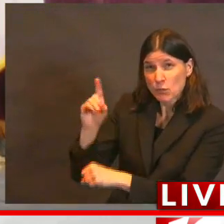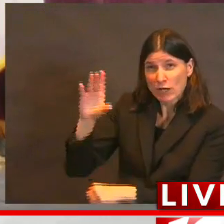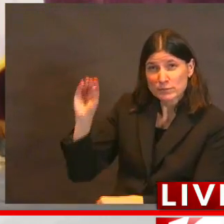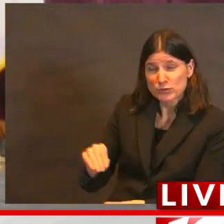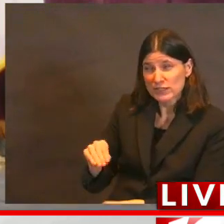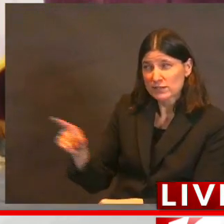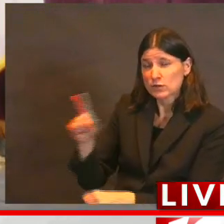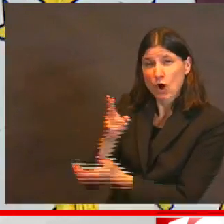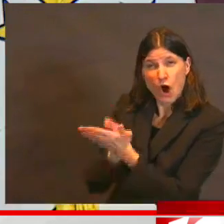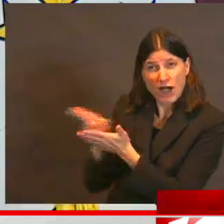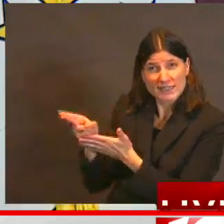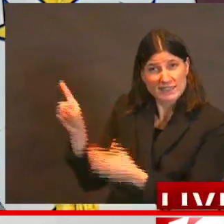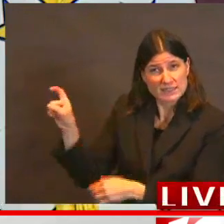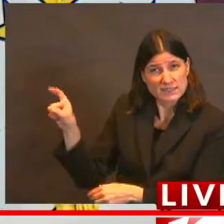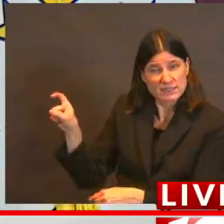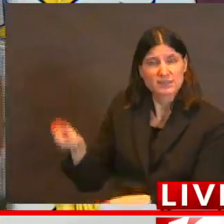ENSURING THAT NO VACCINE IS